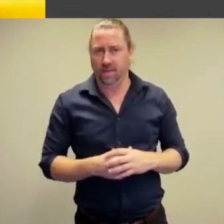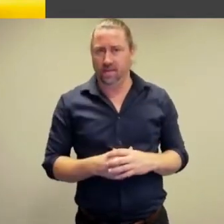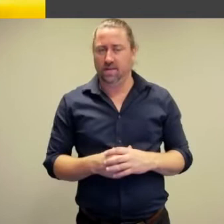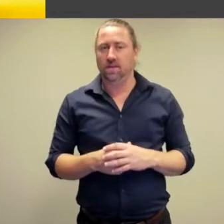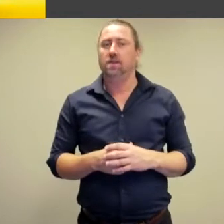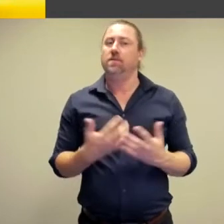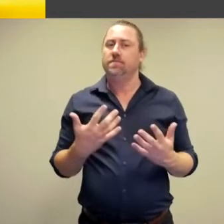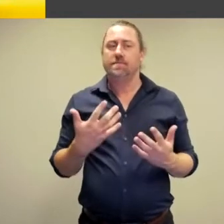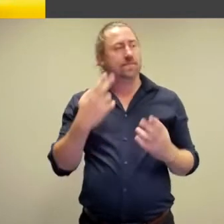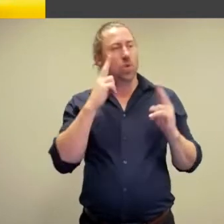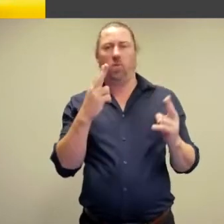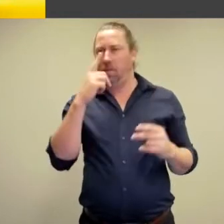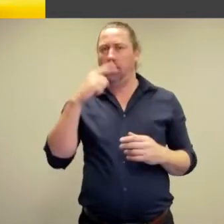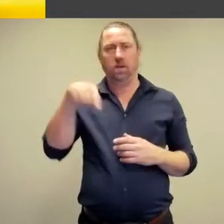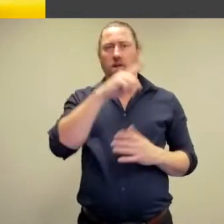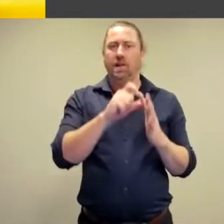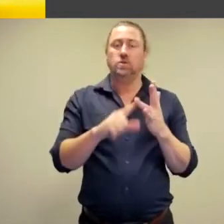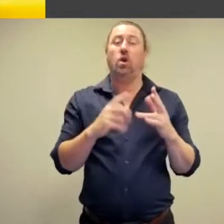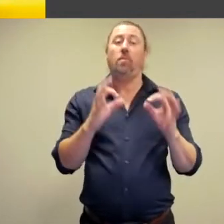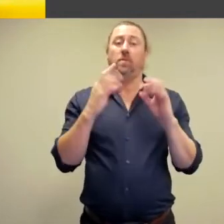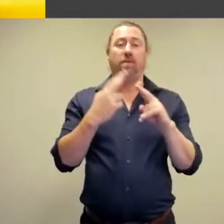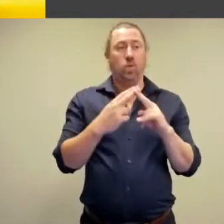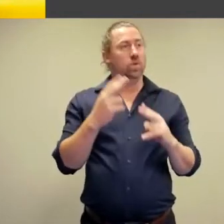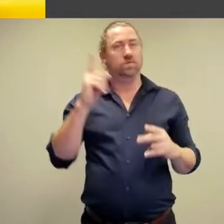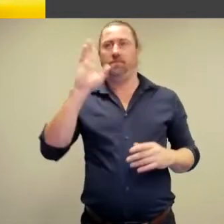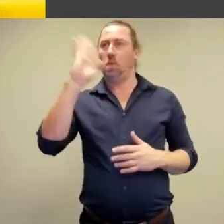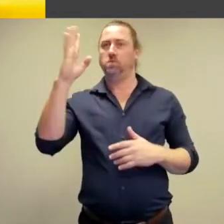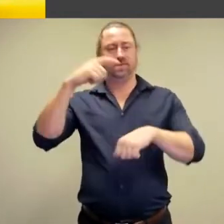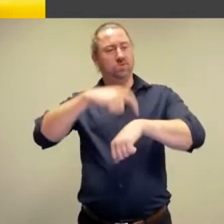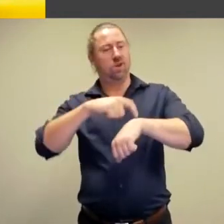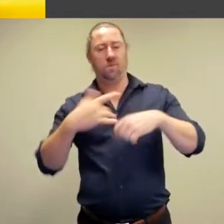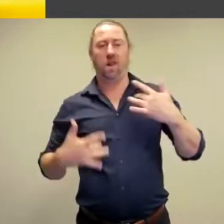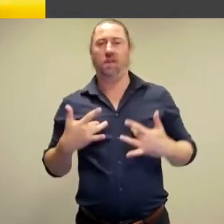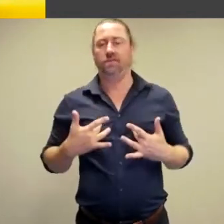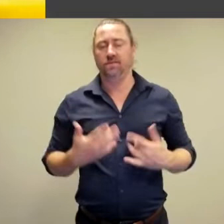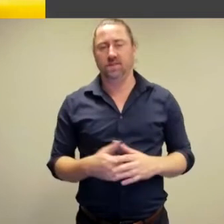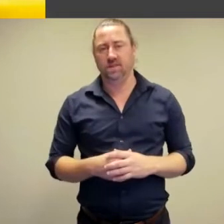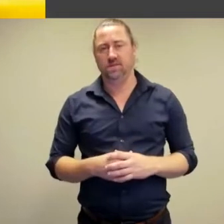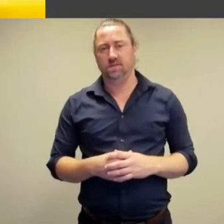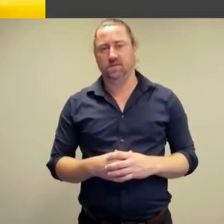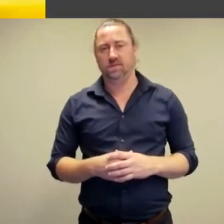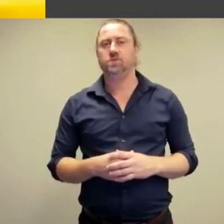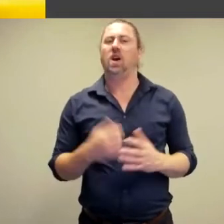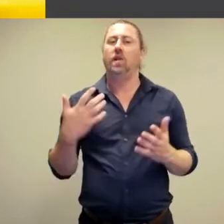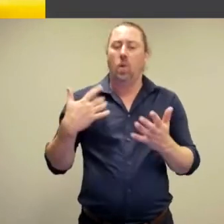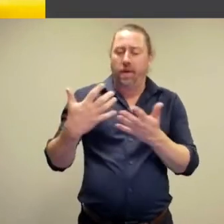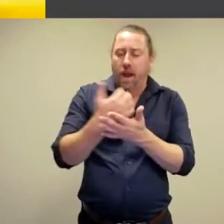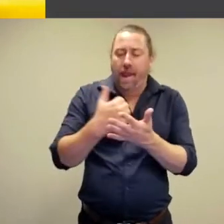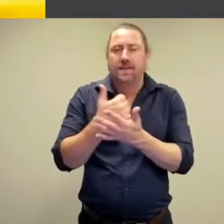tendency in contemporary life and